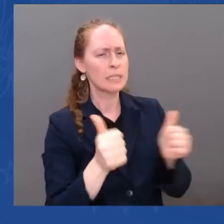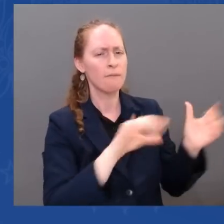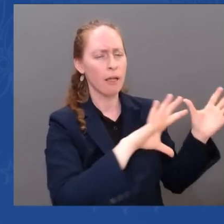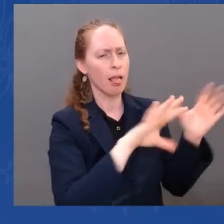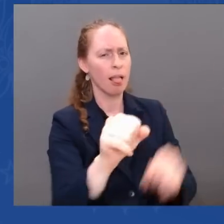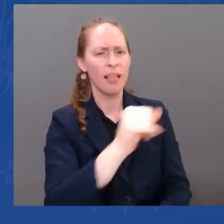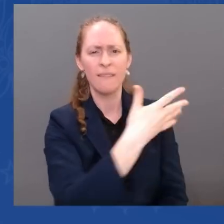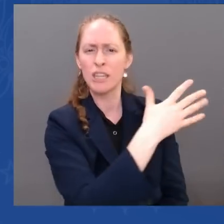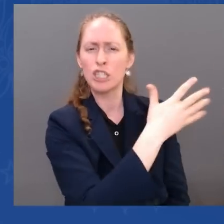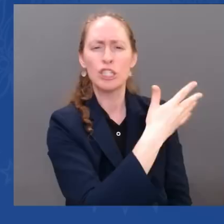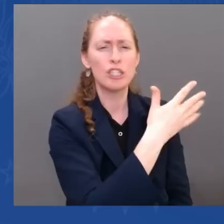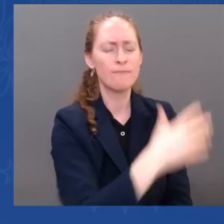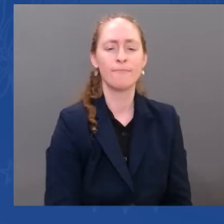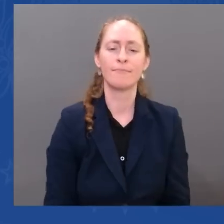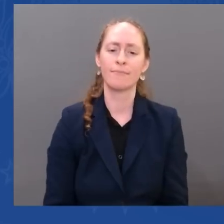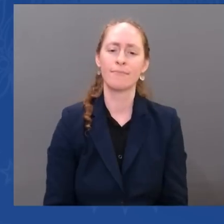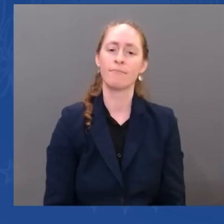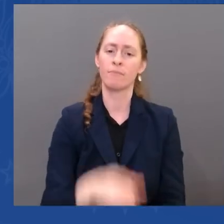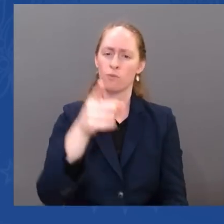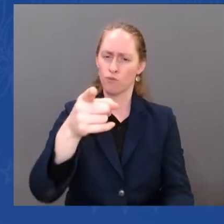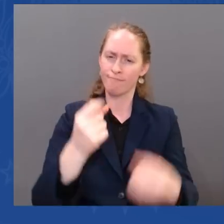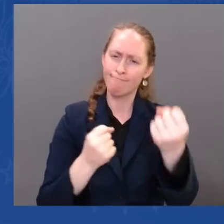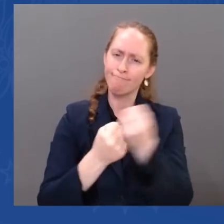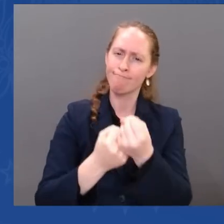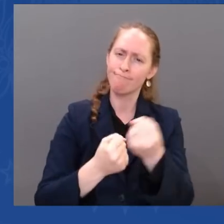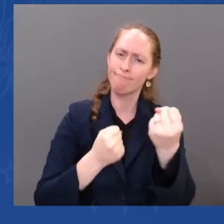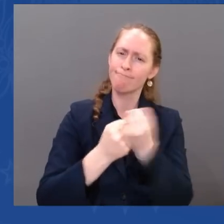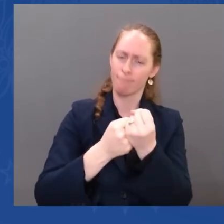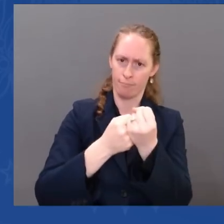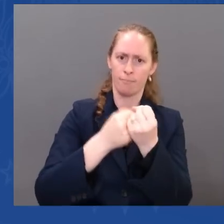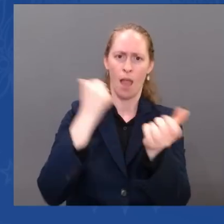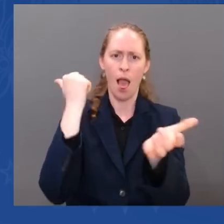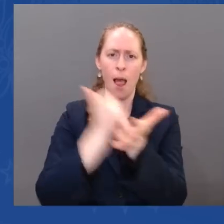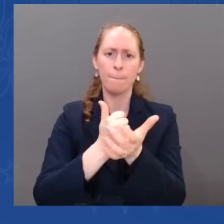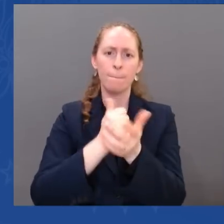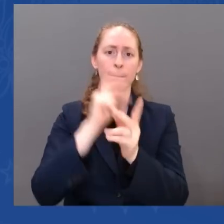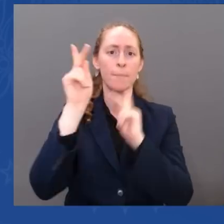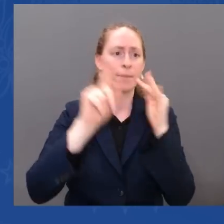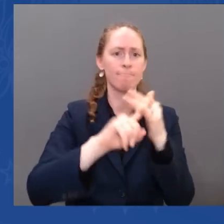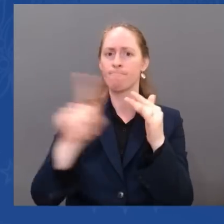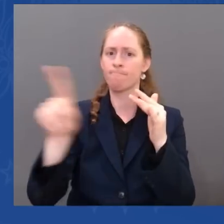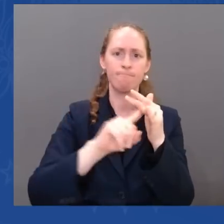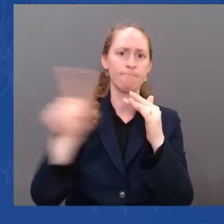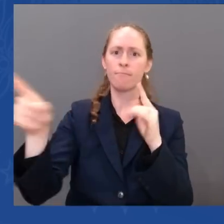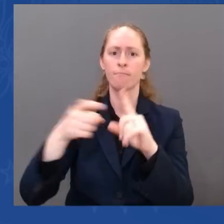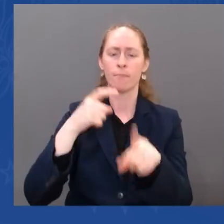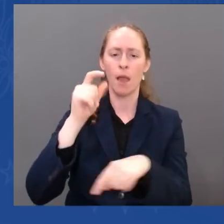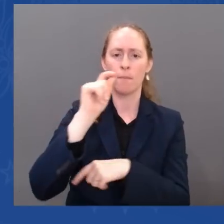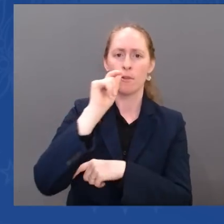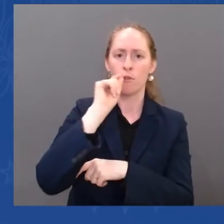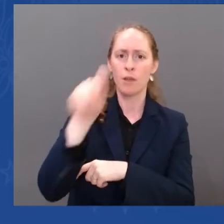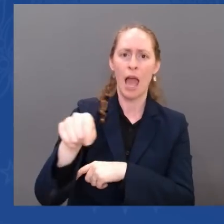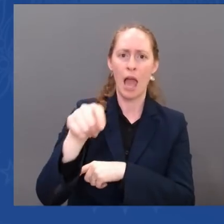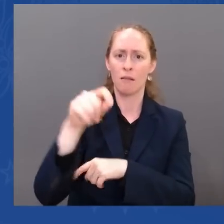for NATO's eastern and southeastern Europe and the Mediterranean. Together, we're showing the power